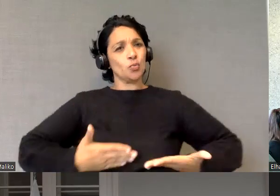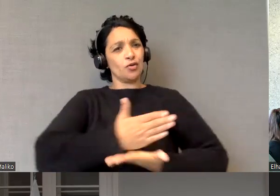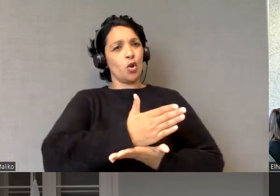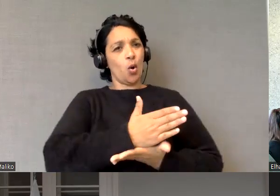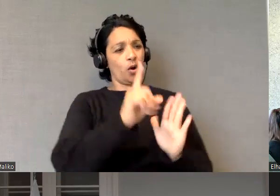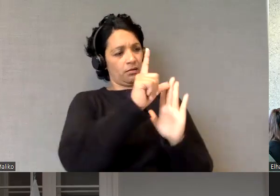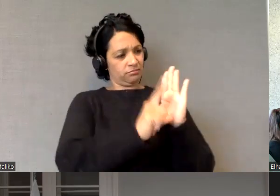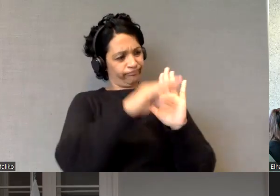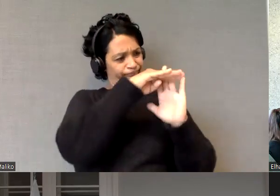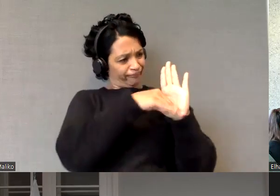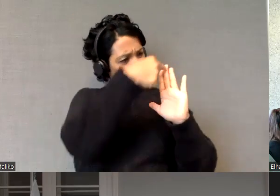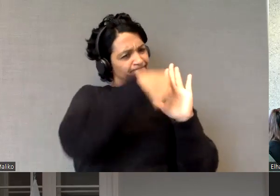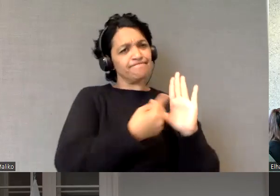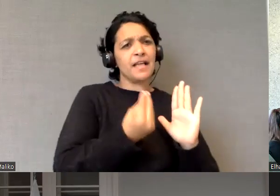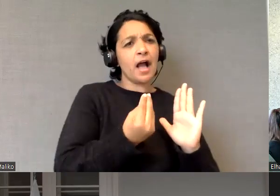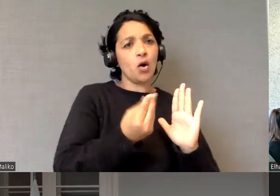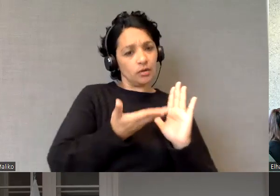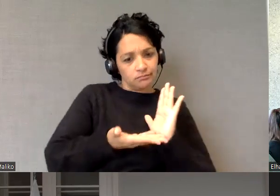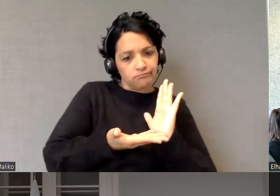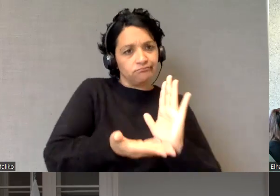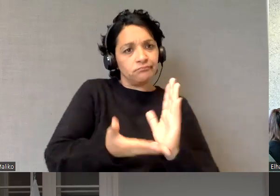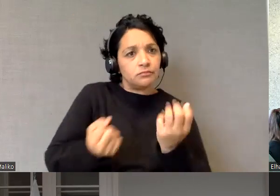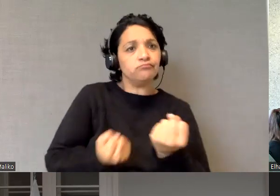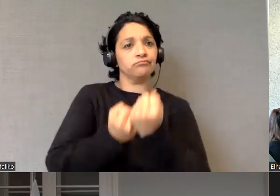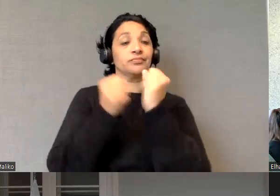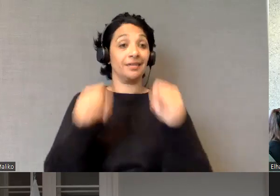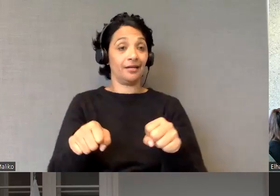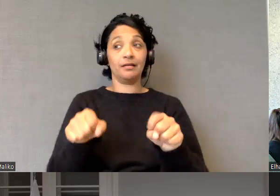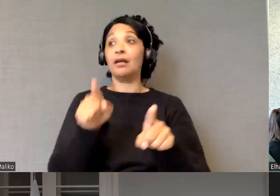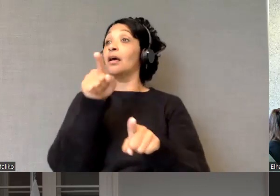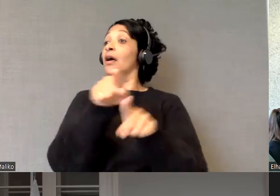to persons with disabilities while also seeking to include persons with disabilities on those